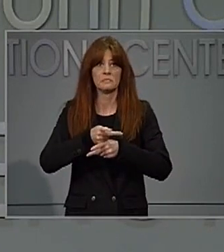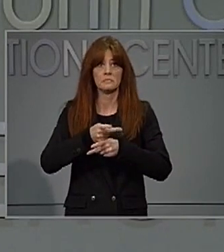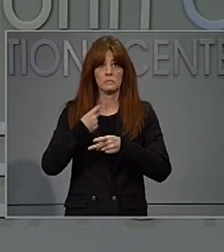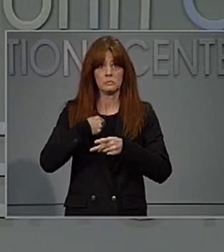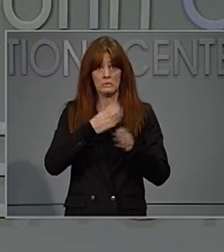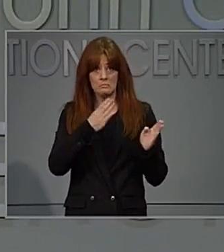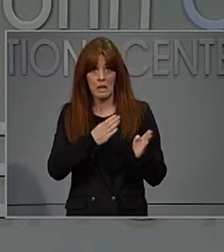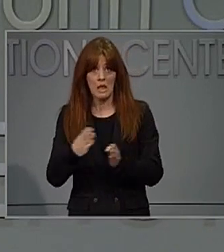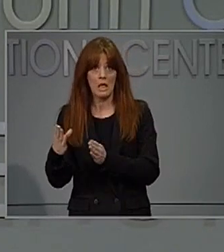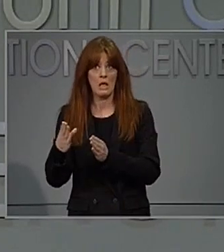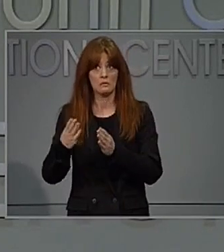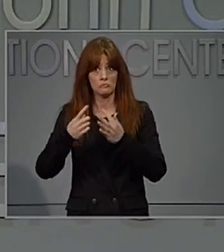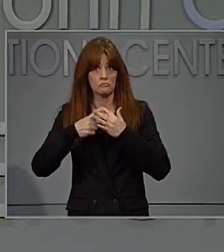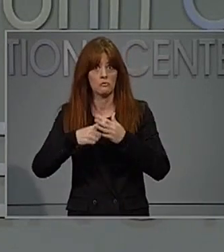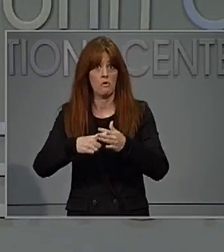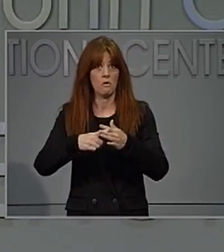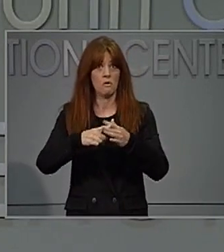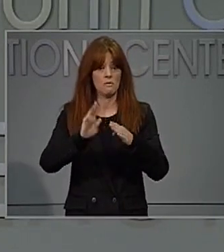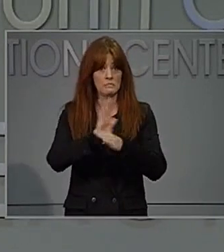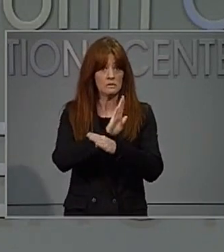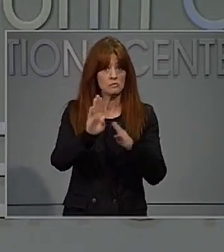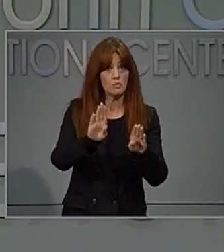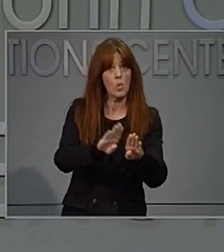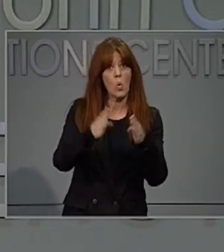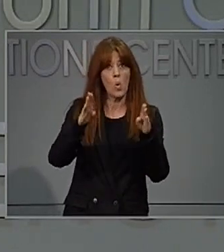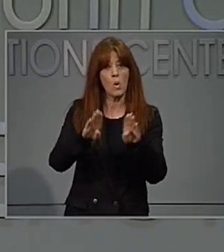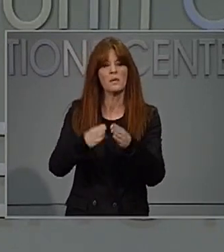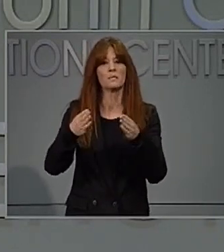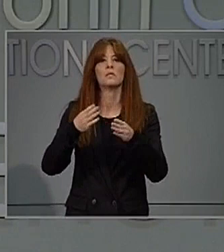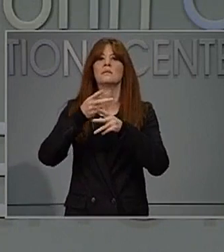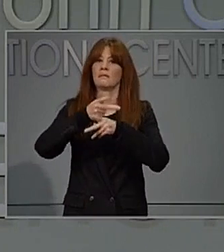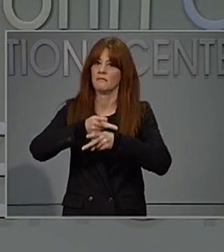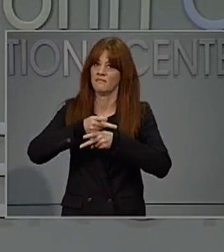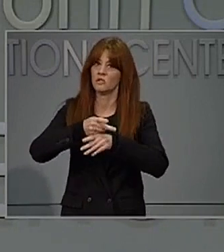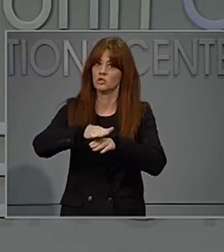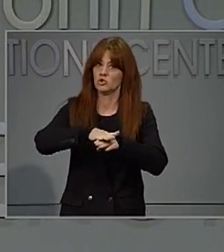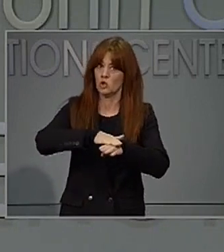THE HARDER NEWS IS THAT THERE IS STILL NO CURE OR VACCINE FOR COVID-19 AND THE VIRUS CONTINUES TO CIRCULATE. BECAUSE OF THIS, WE HAVE TO BE